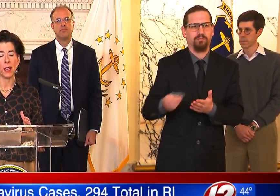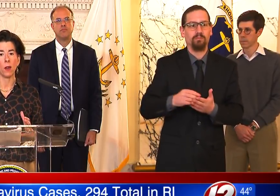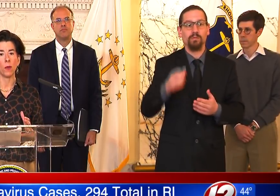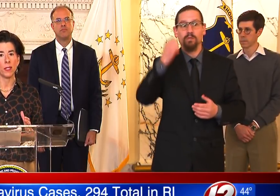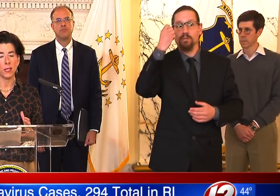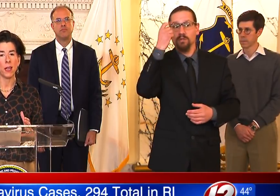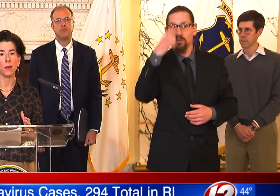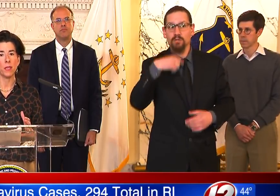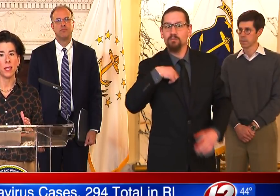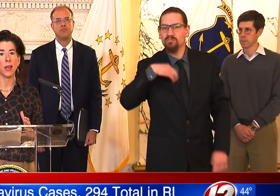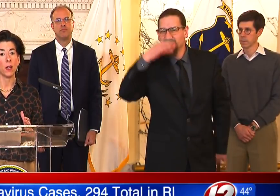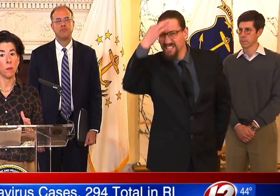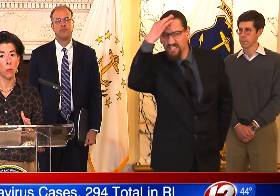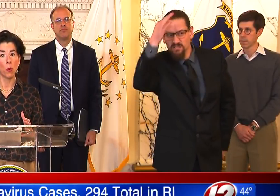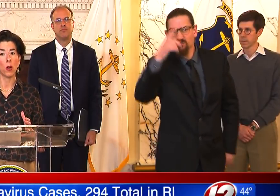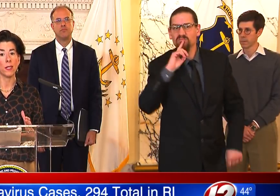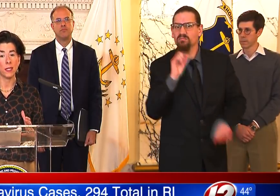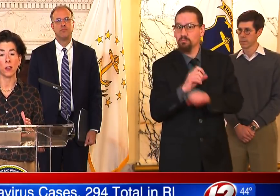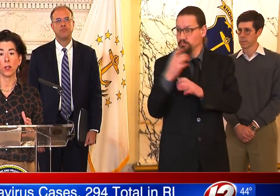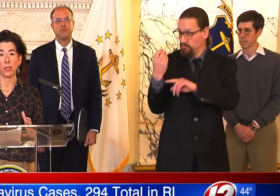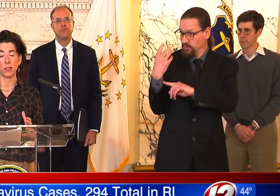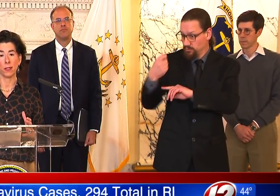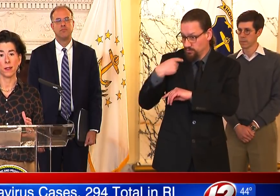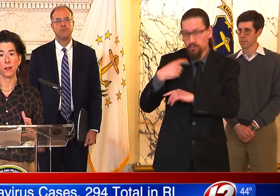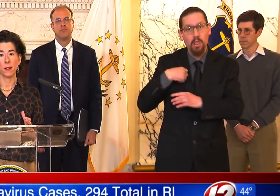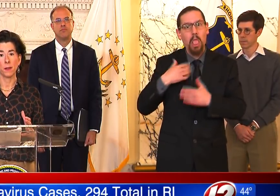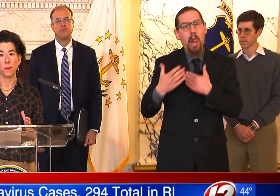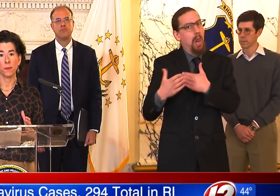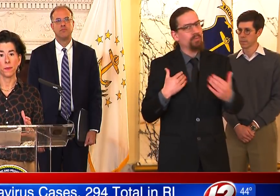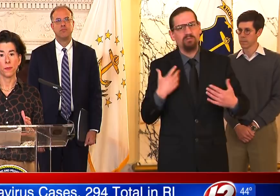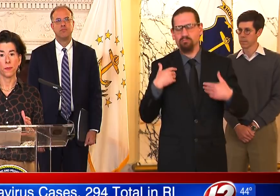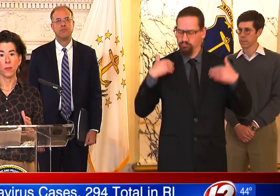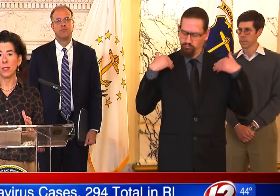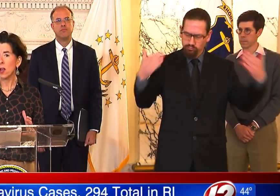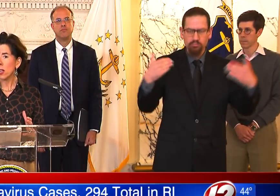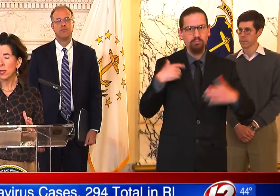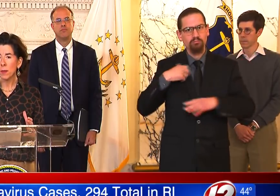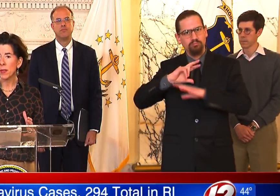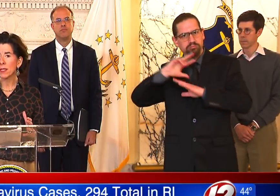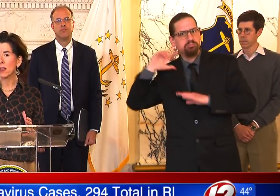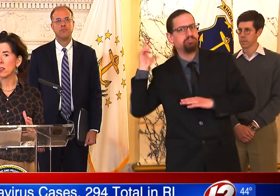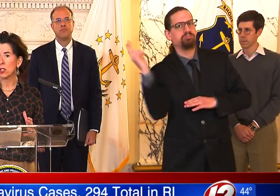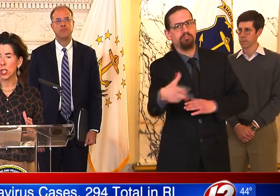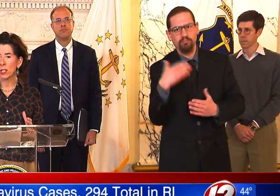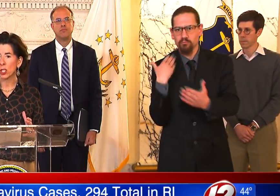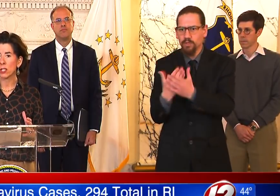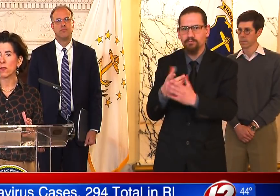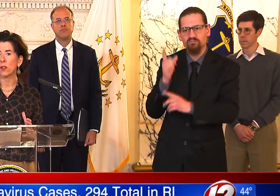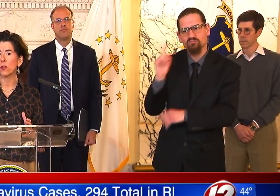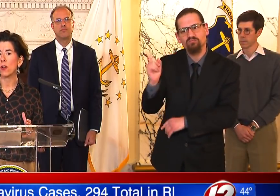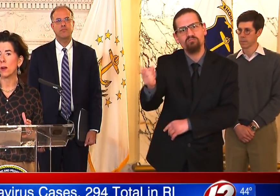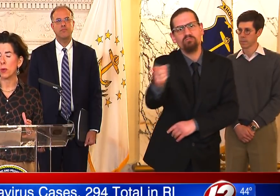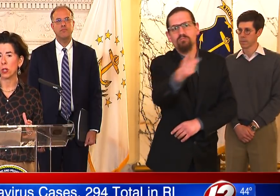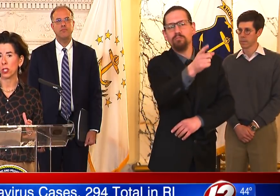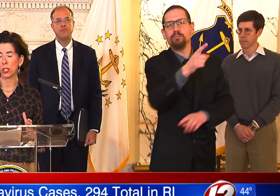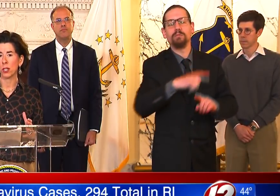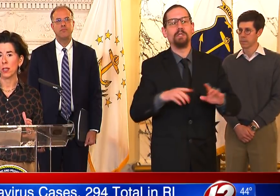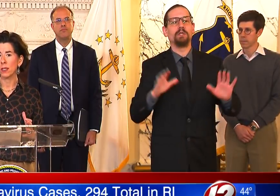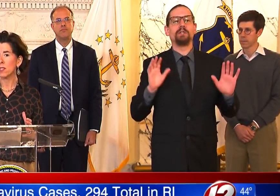FOOD, CLAMP KIDS -- CLAM CAKES, I ALMOST WENT DOWN THERE MYSELF TO BREAK IT UP. I AM TELLING RIGHT NOW, IT IS TIME TO GET MORE SERIOUS.